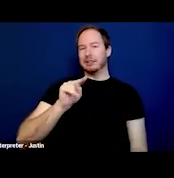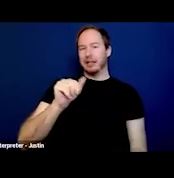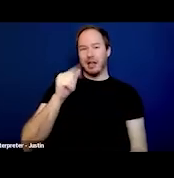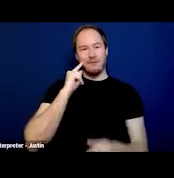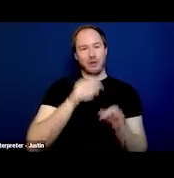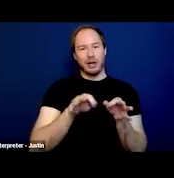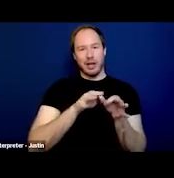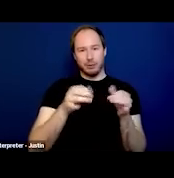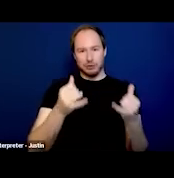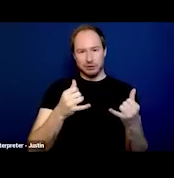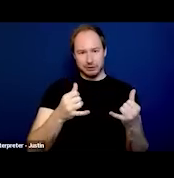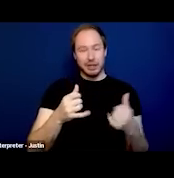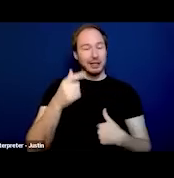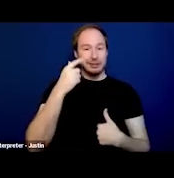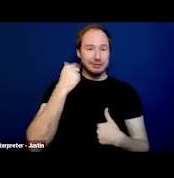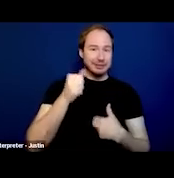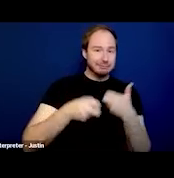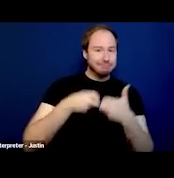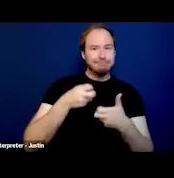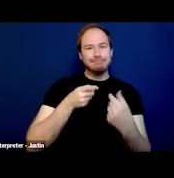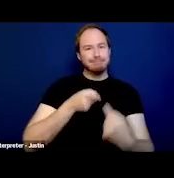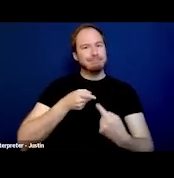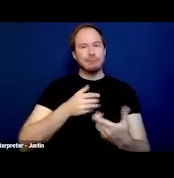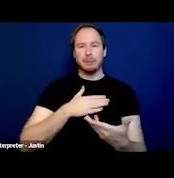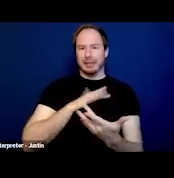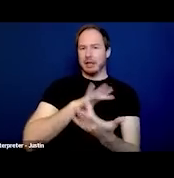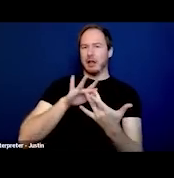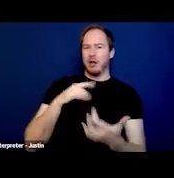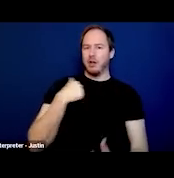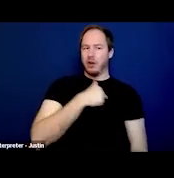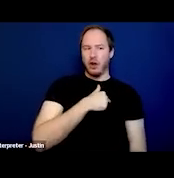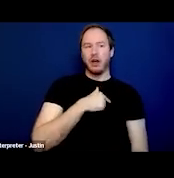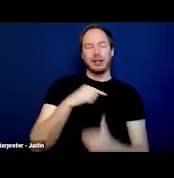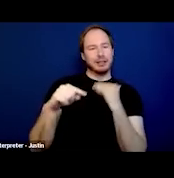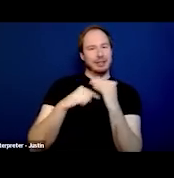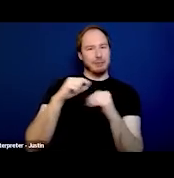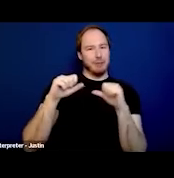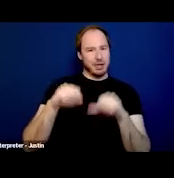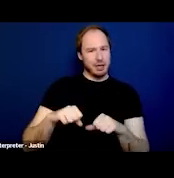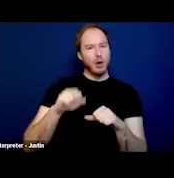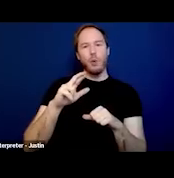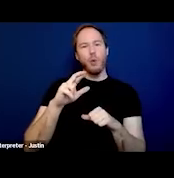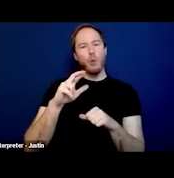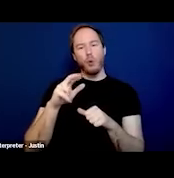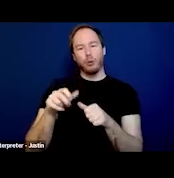If you have any technical difficulties, feel free to reach out to us via email, or also send us a note through the Q&A.